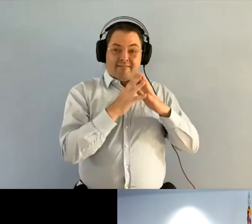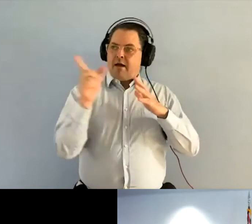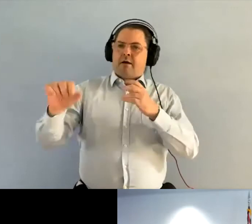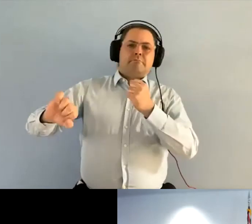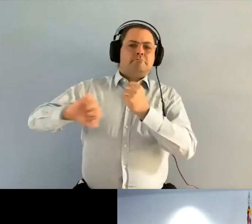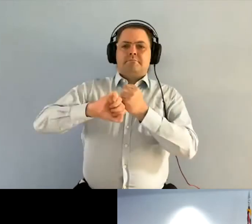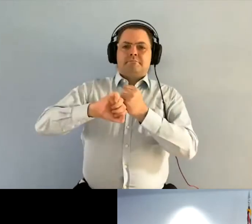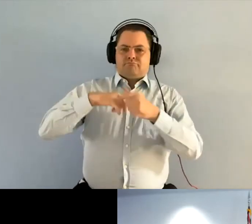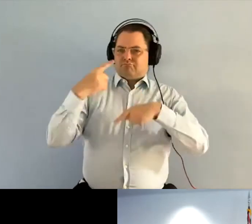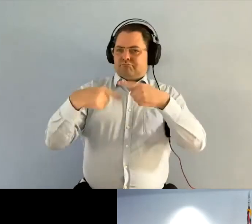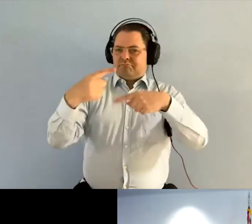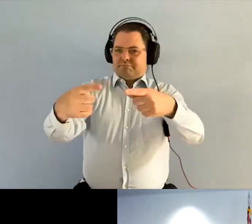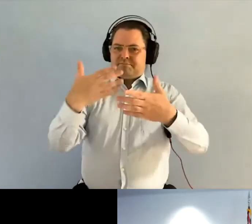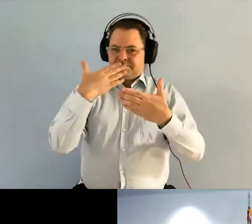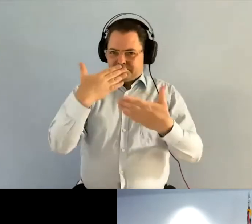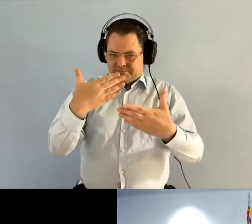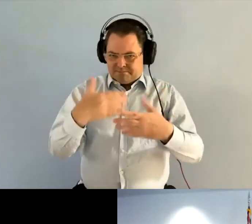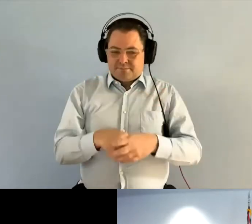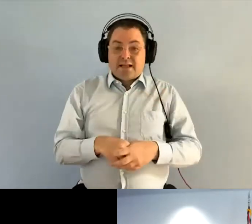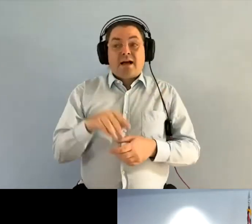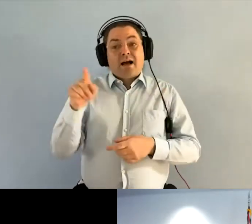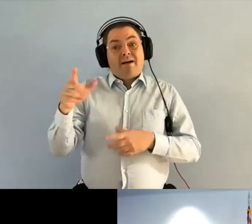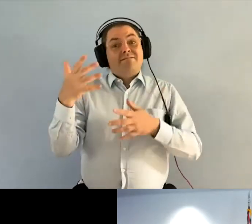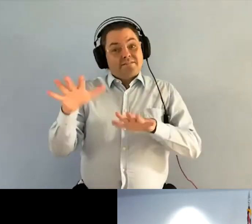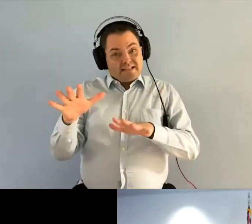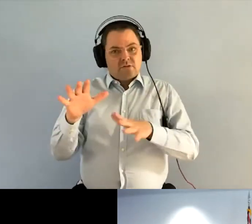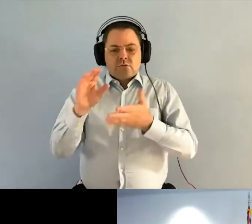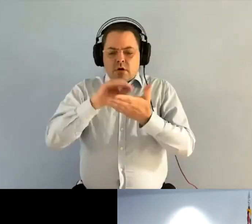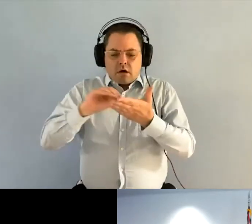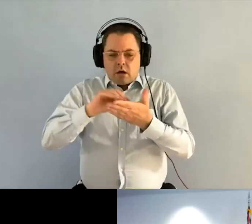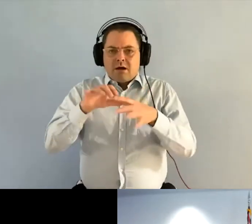government who has been a great support for the group during